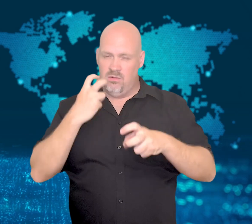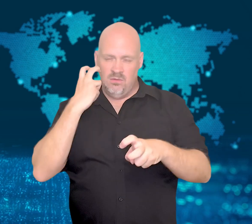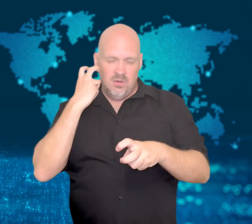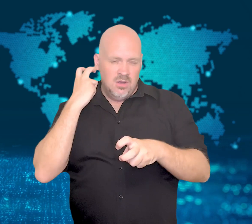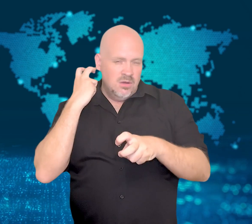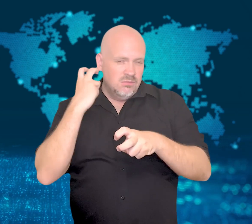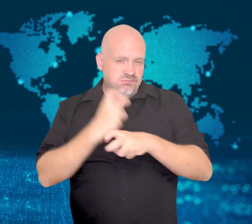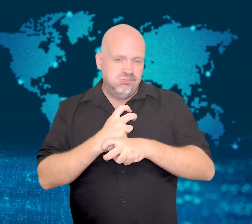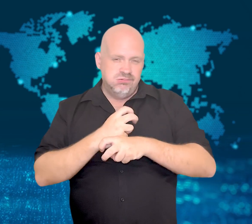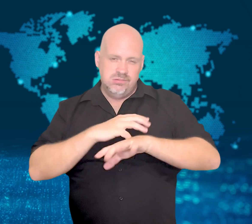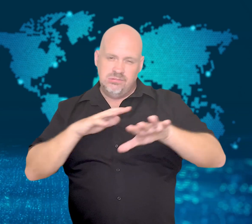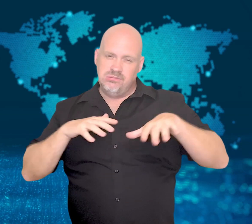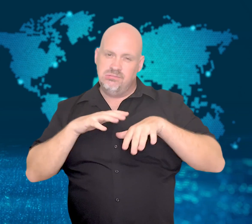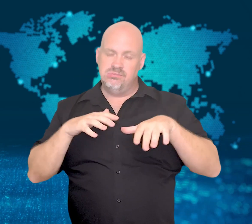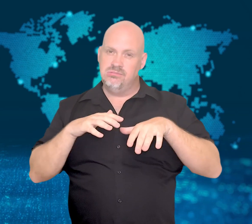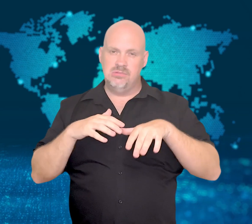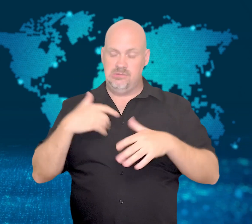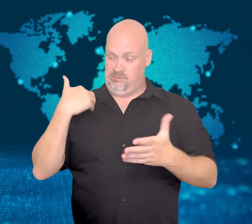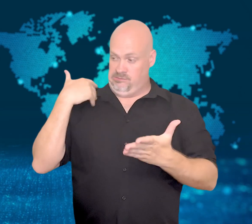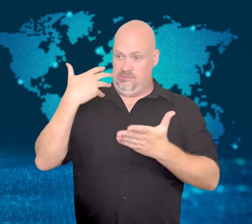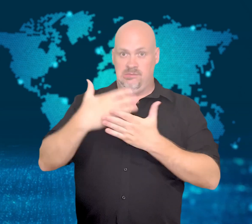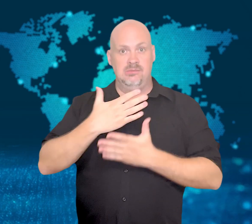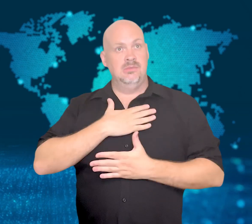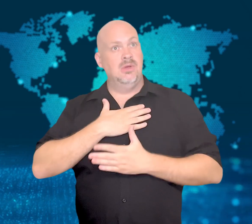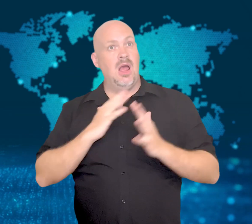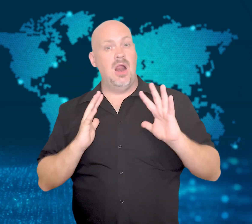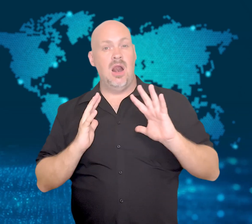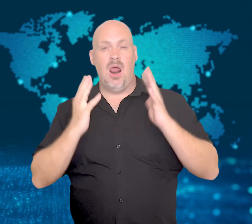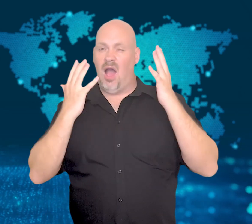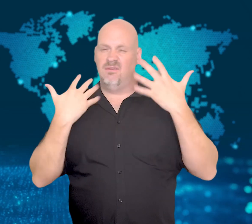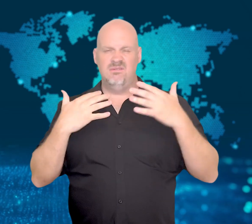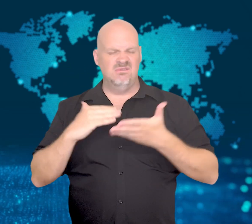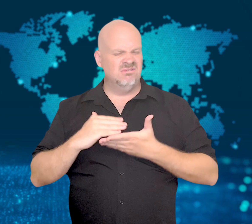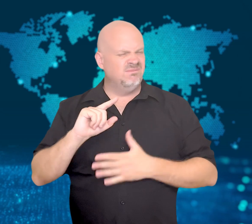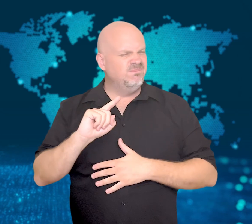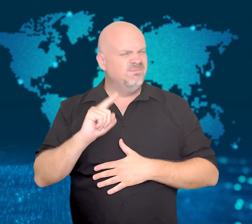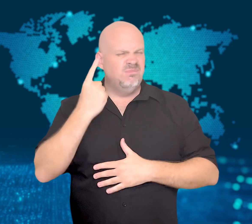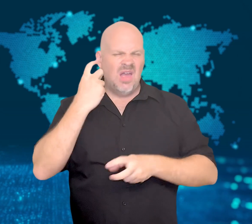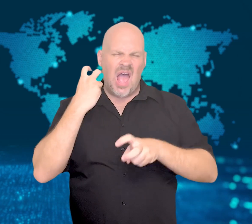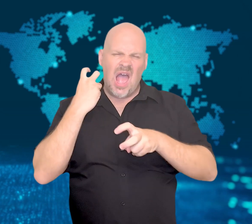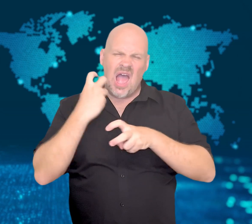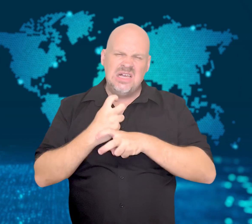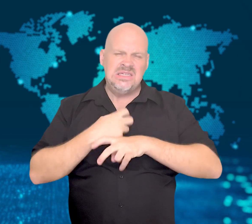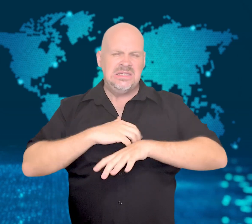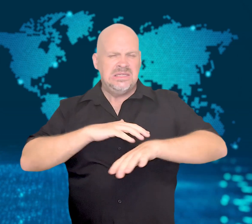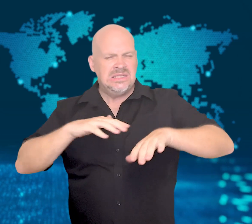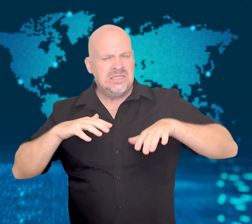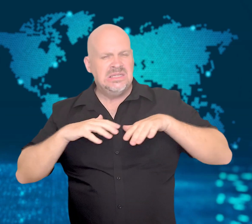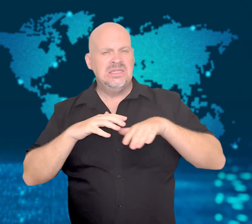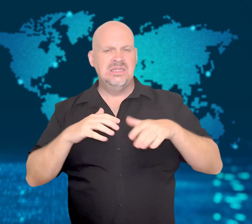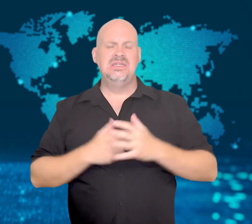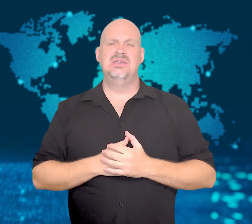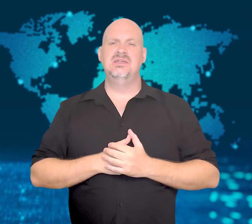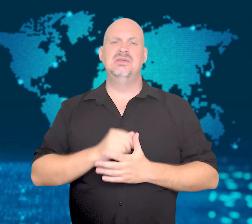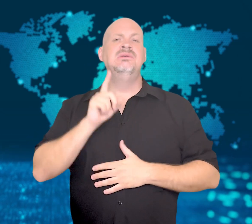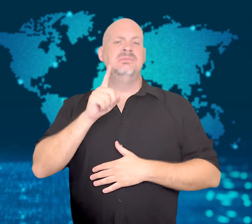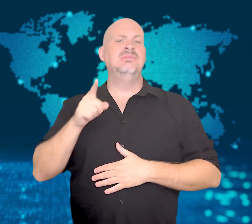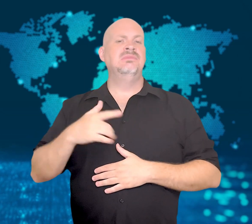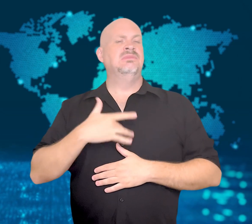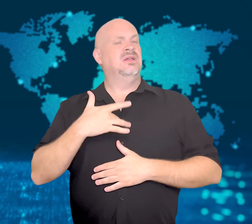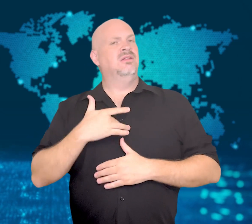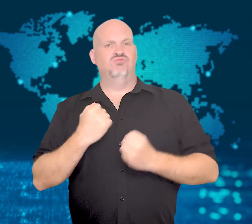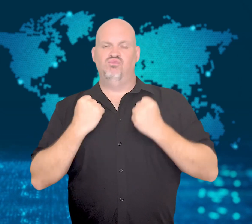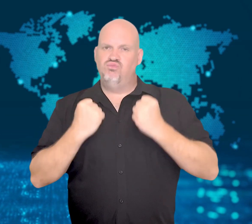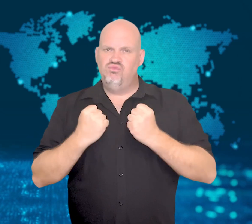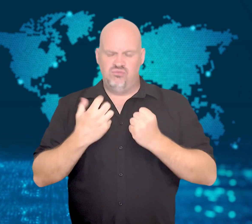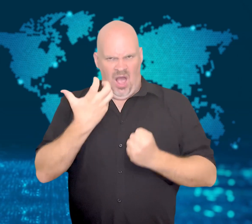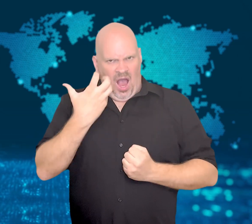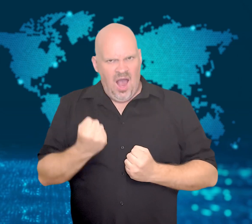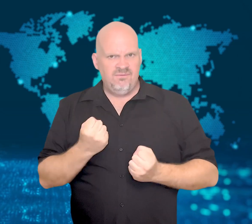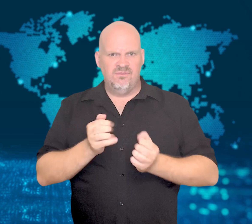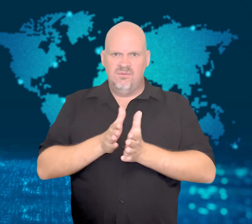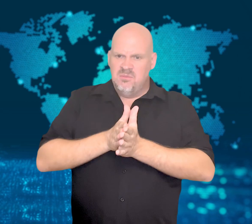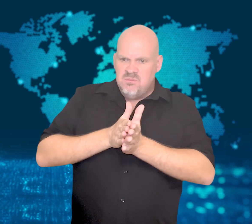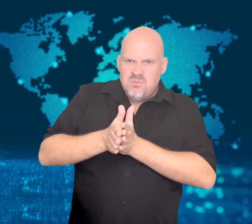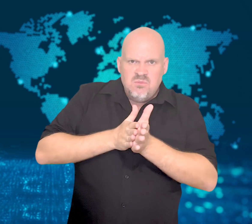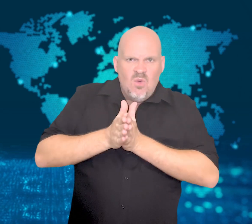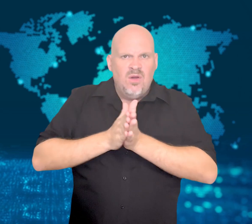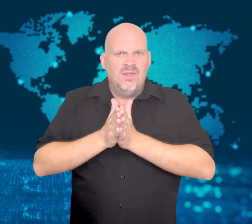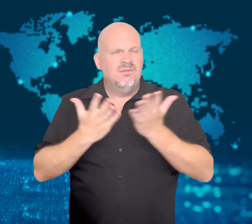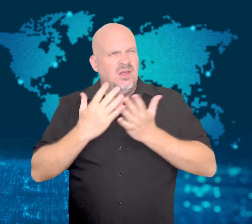but that he was motivated by his environmental cause.